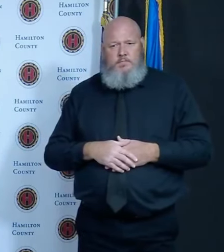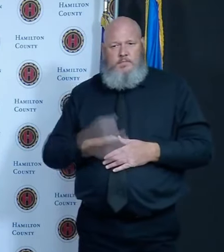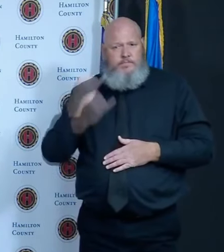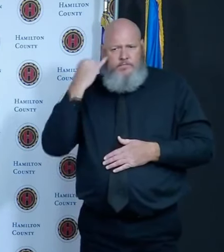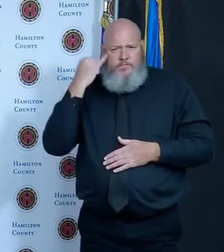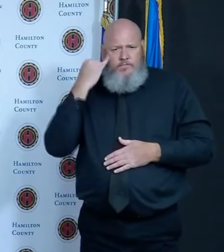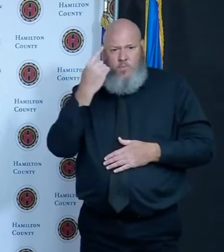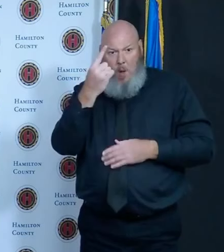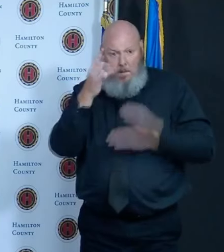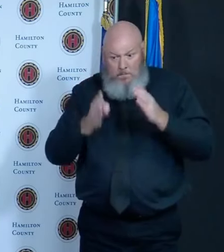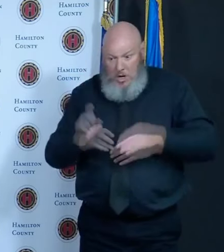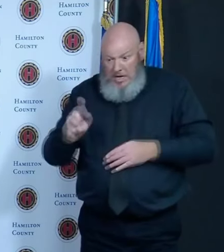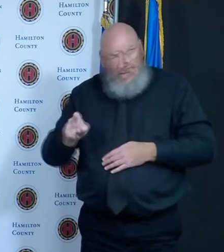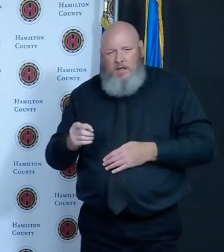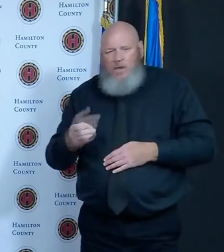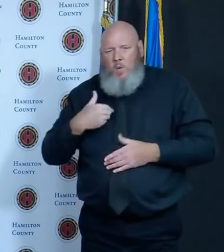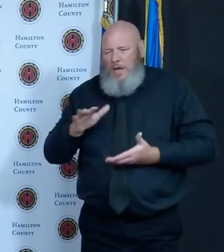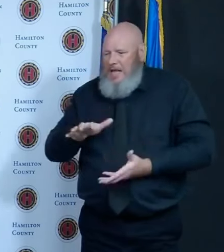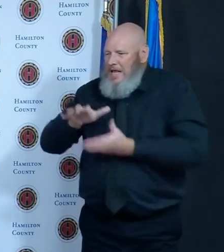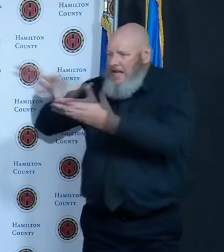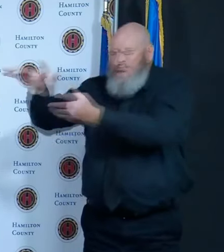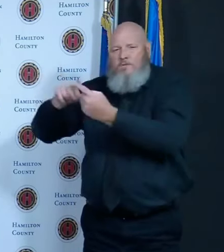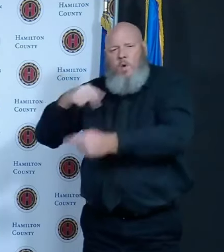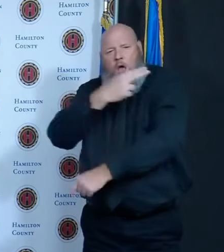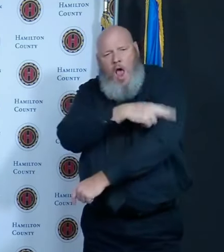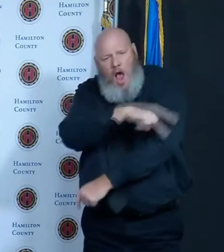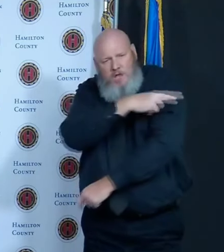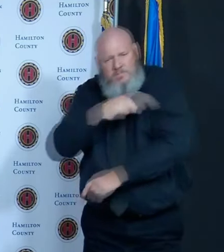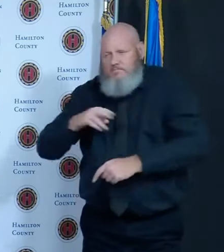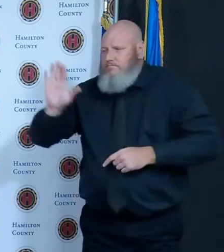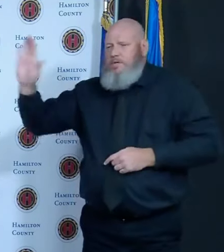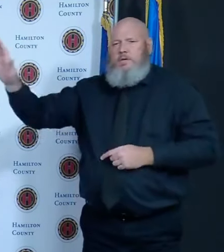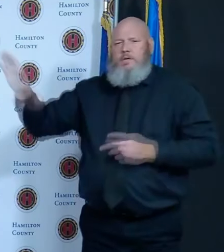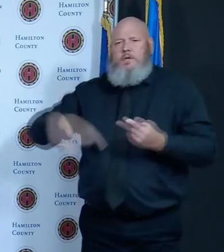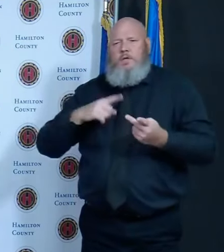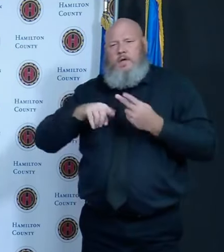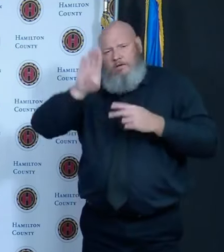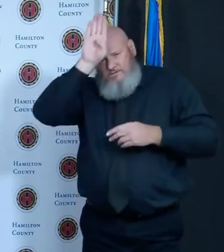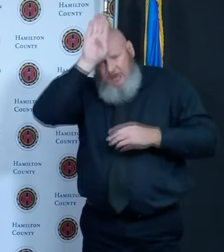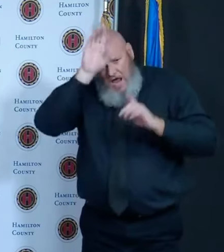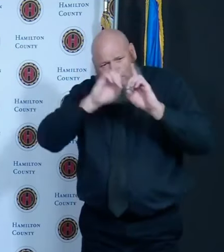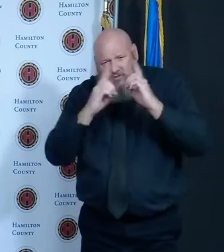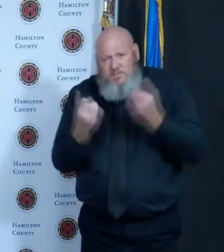responders and to organizations on the front line so I regret if I wasn't clear